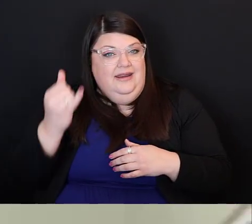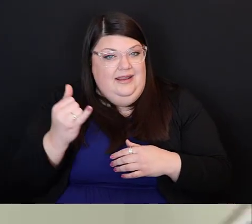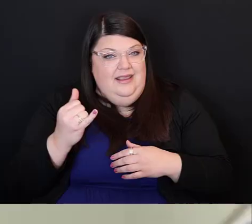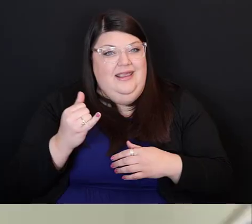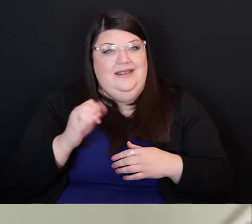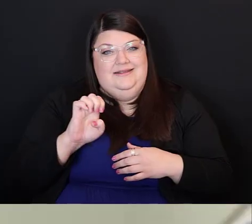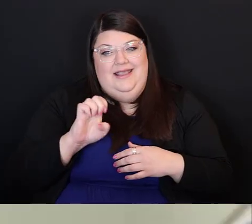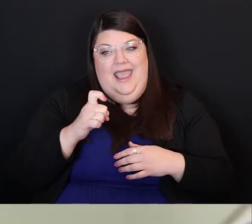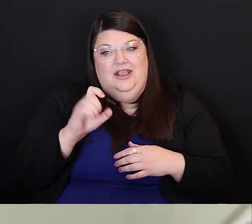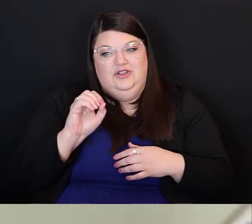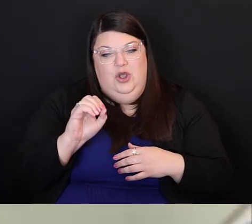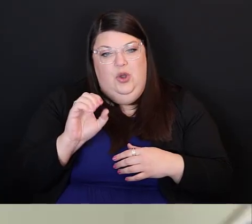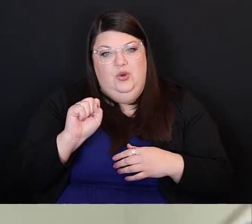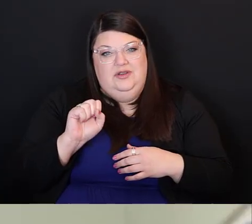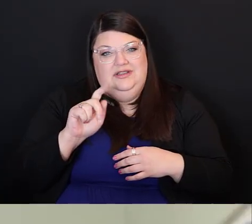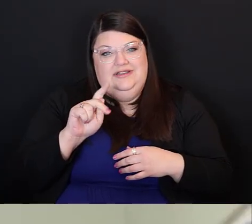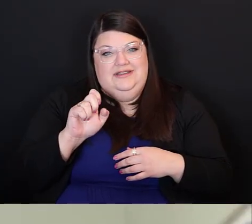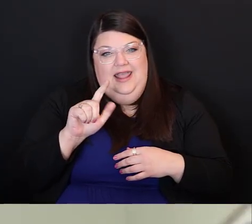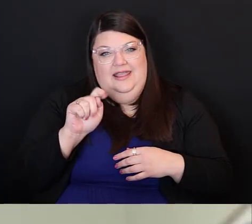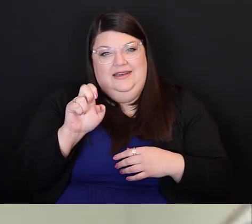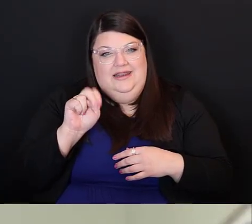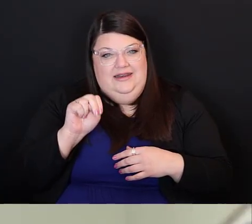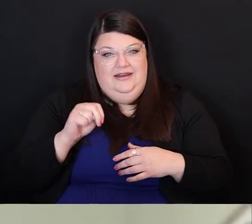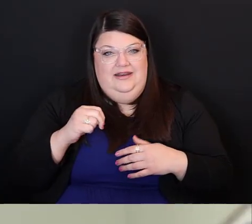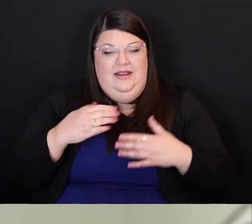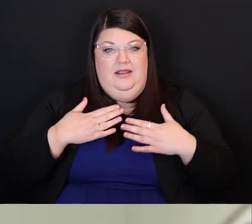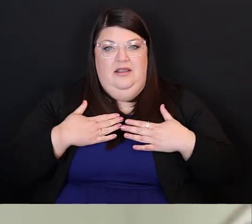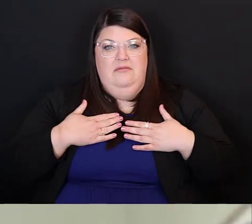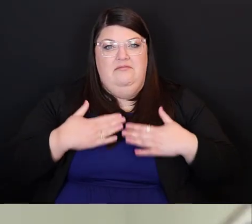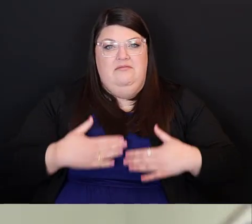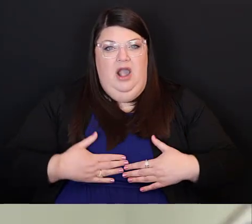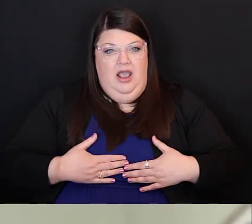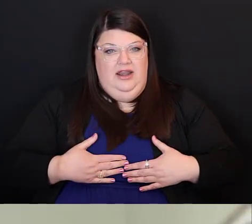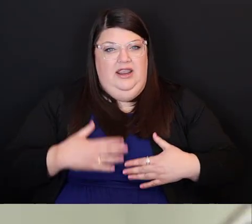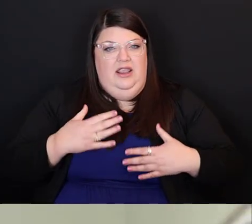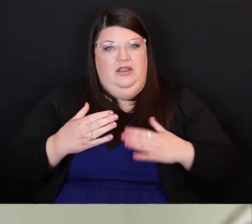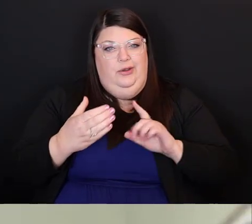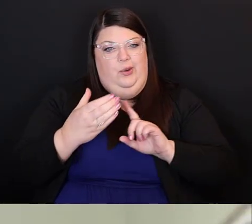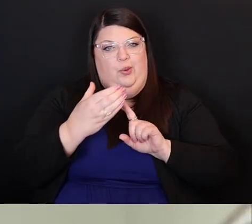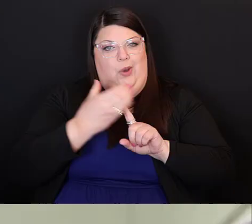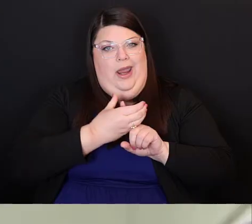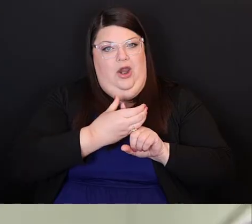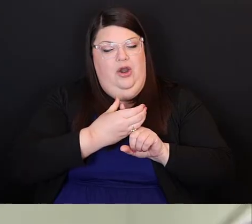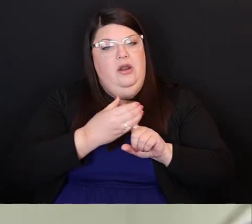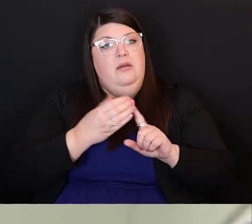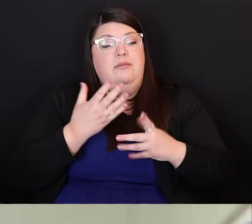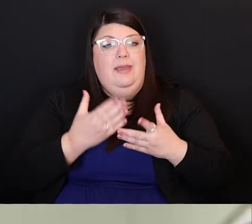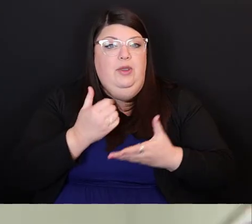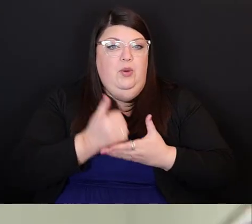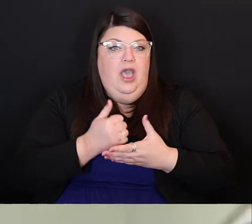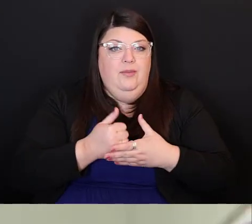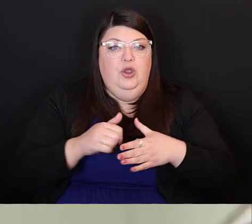That's something you wear on your body that helps you walk more easily, walk faster, lift heavier objects.